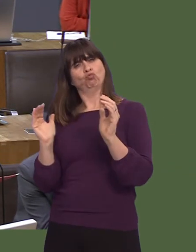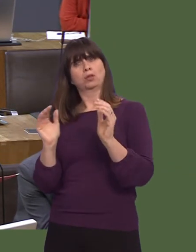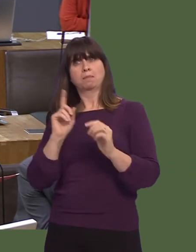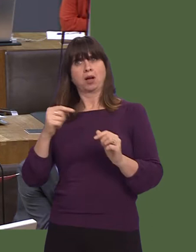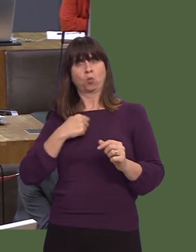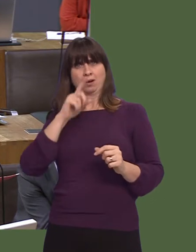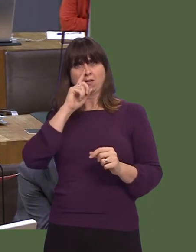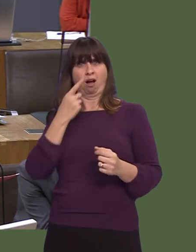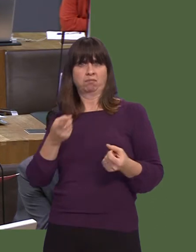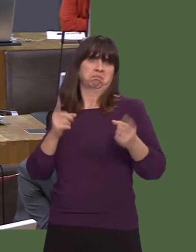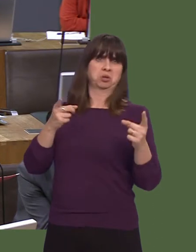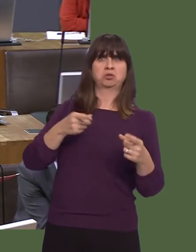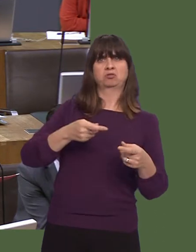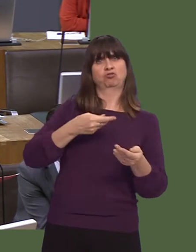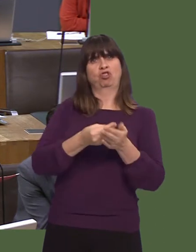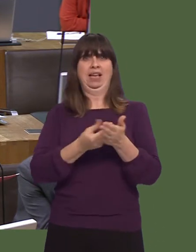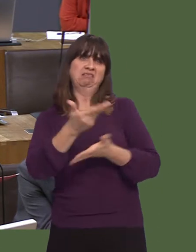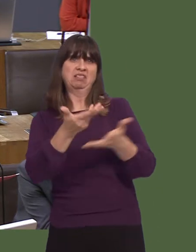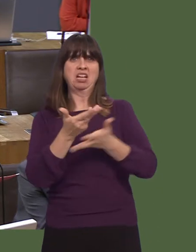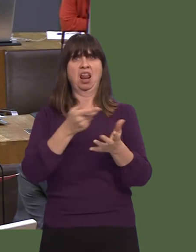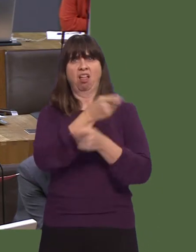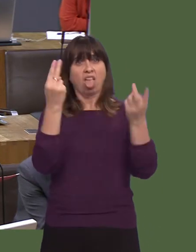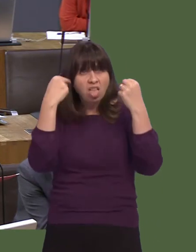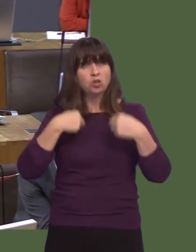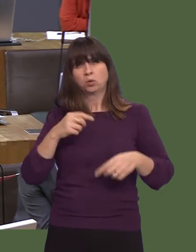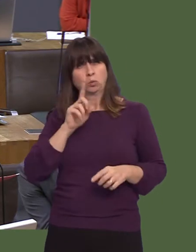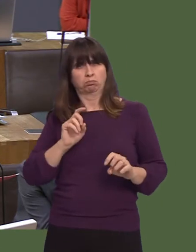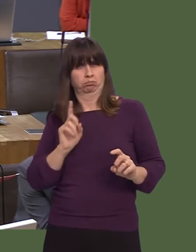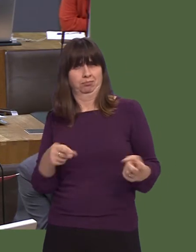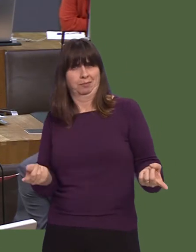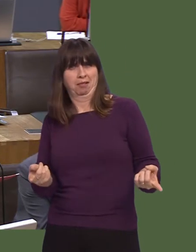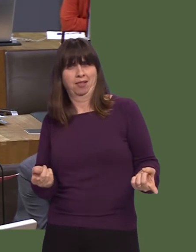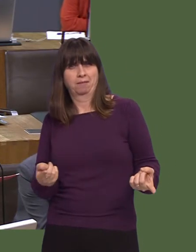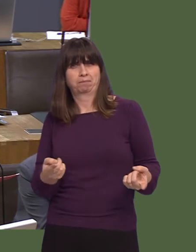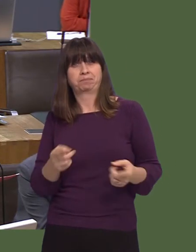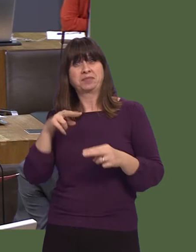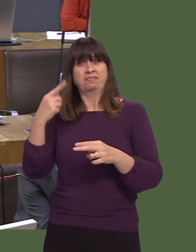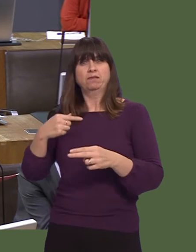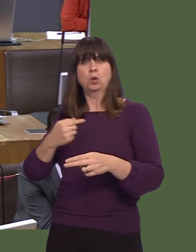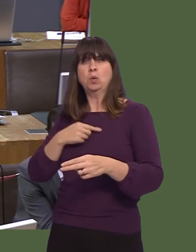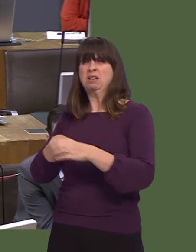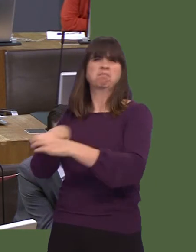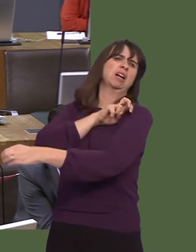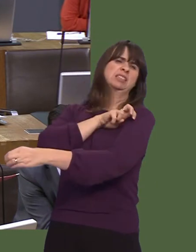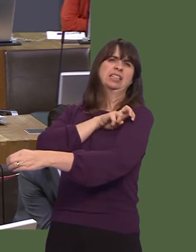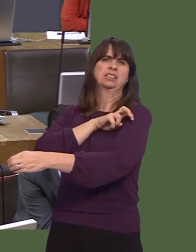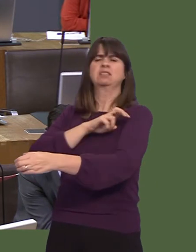to others. I refer him to what Aston Martin said only last weekóthat a hard Brexit would cause them to stop manufacturing cars. Now, these